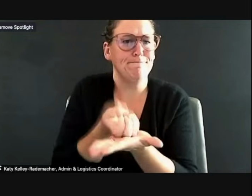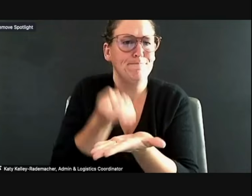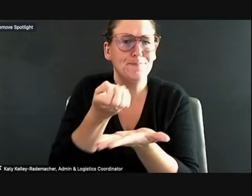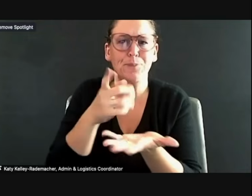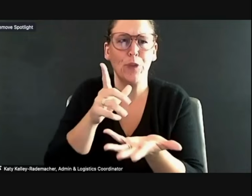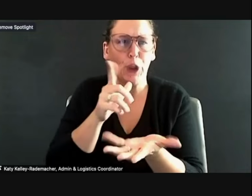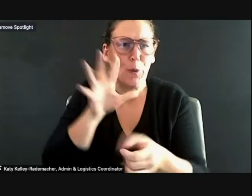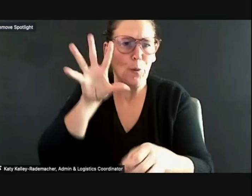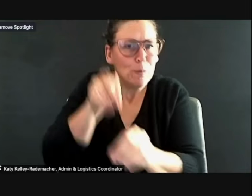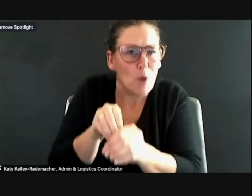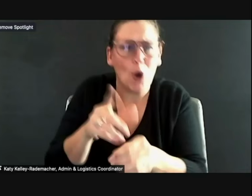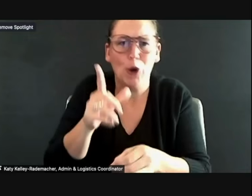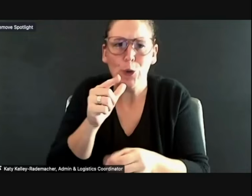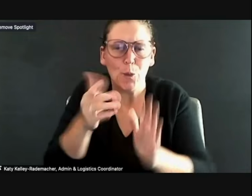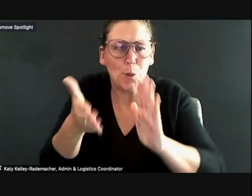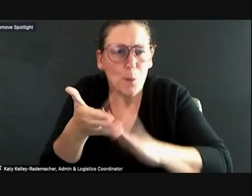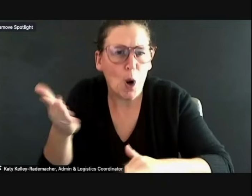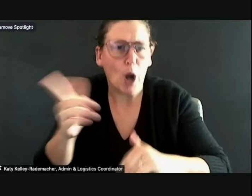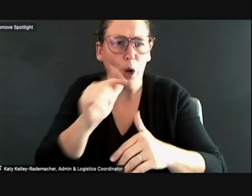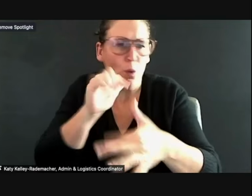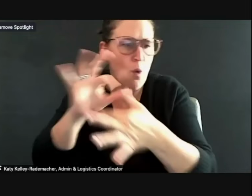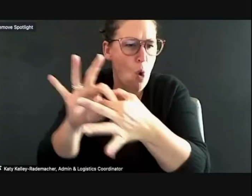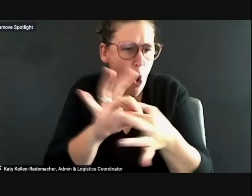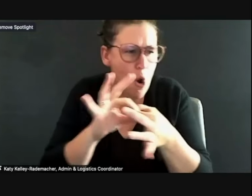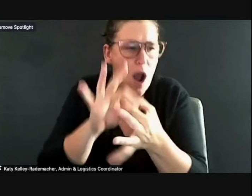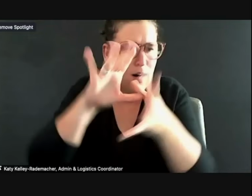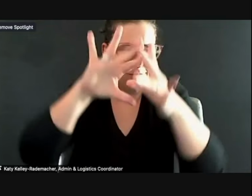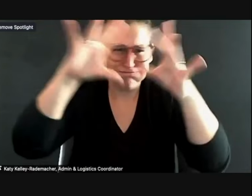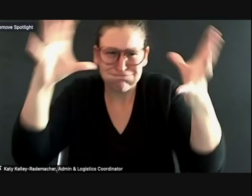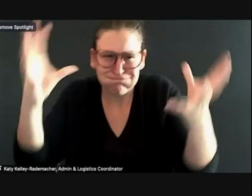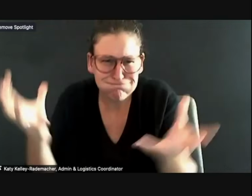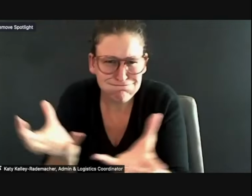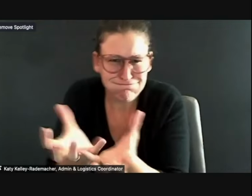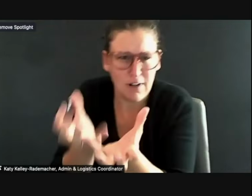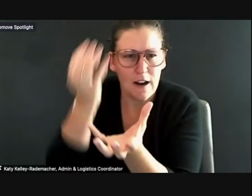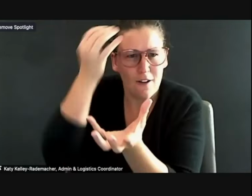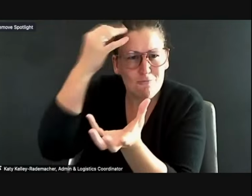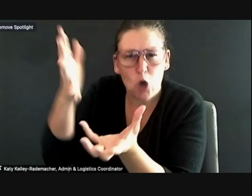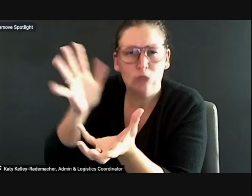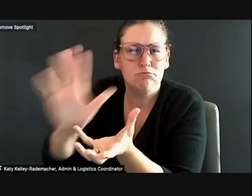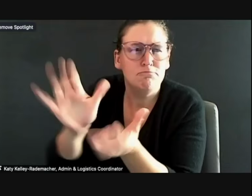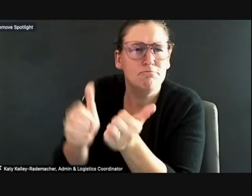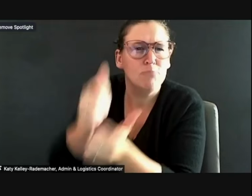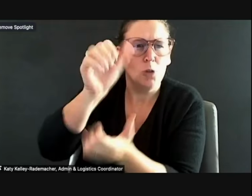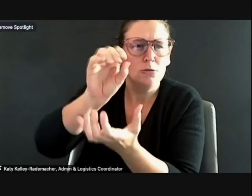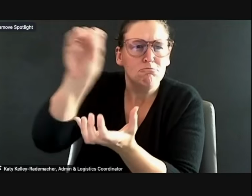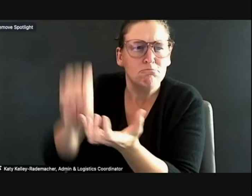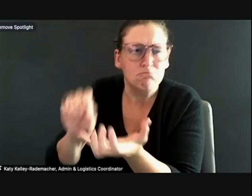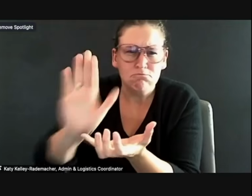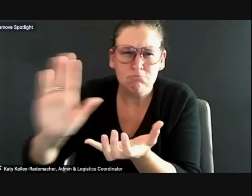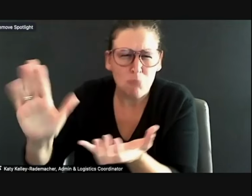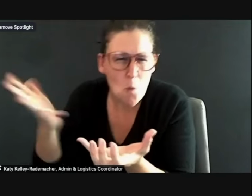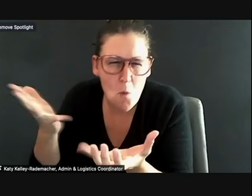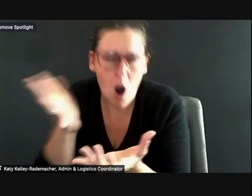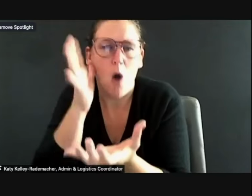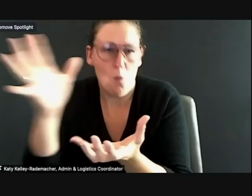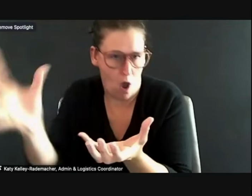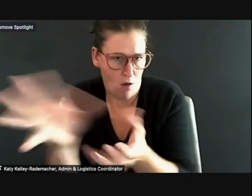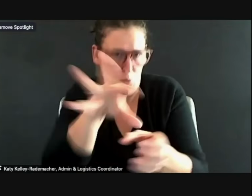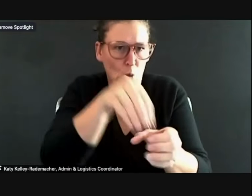Demographics: (Who did you serve? Participants? Any information on participants?)